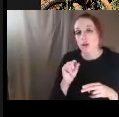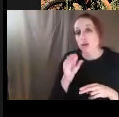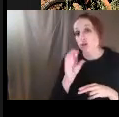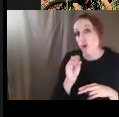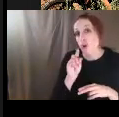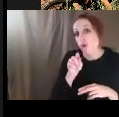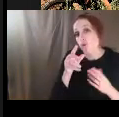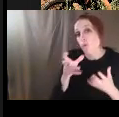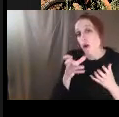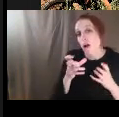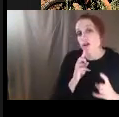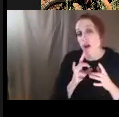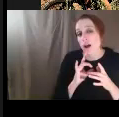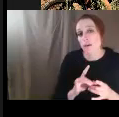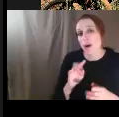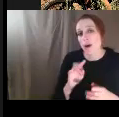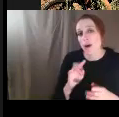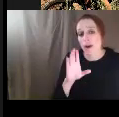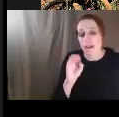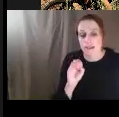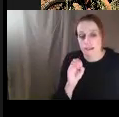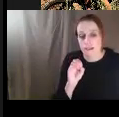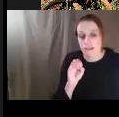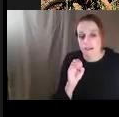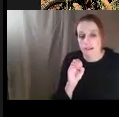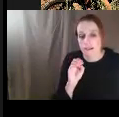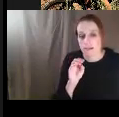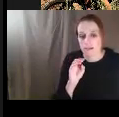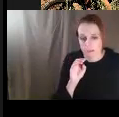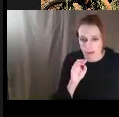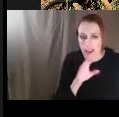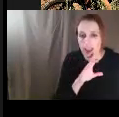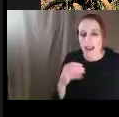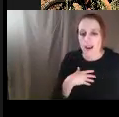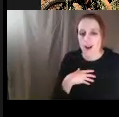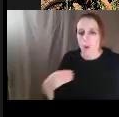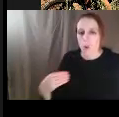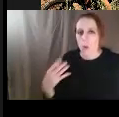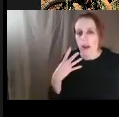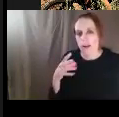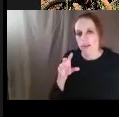Ijeoma Oluo and White Fragility by Robin DiAngelo.